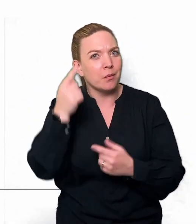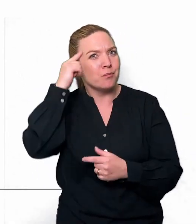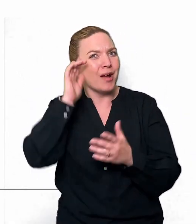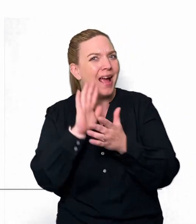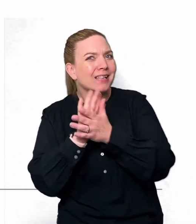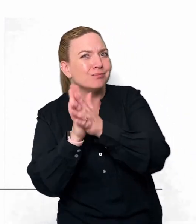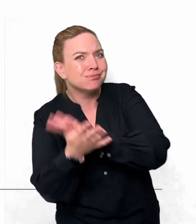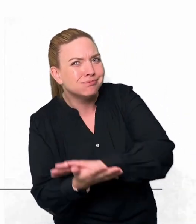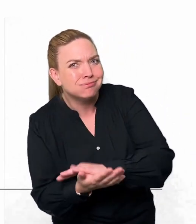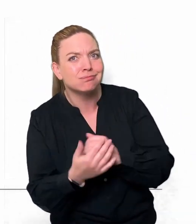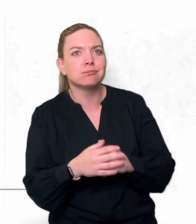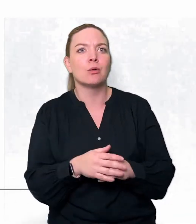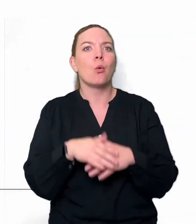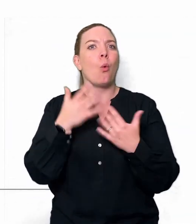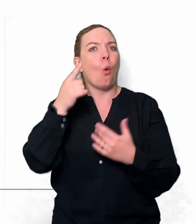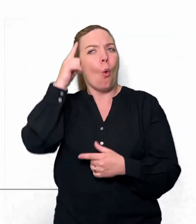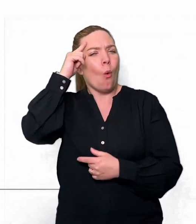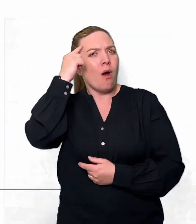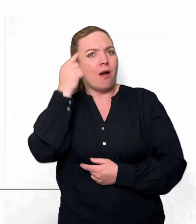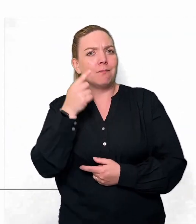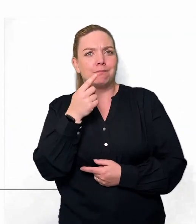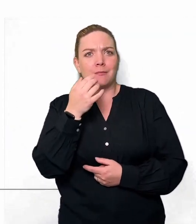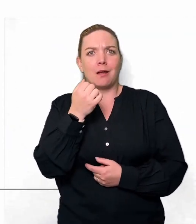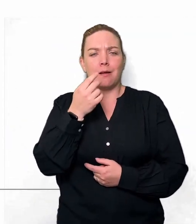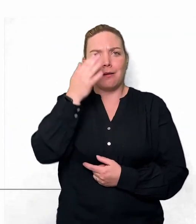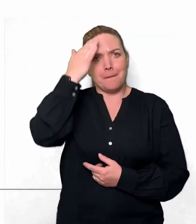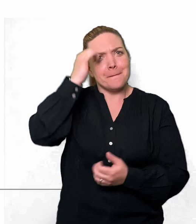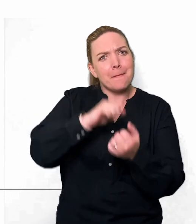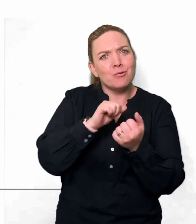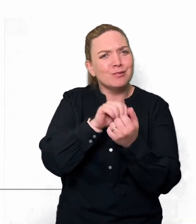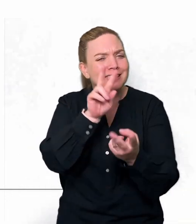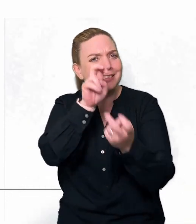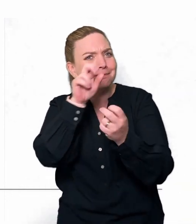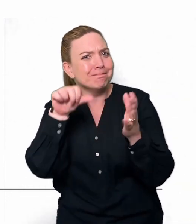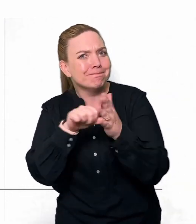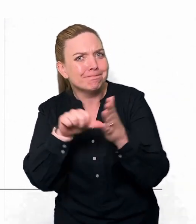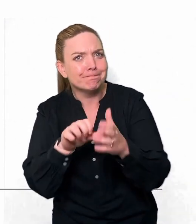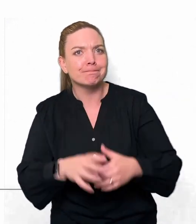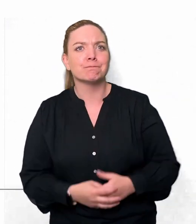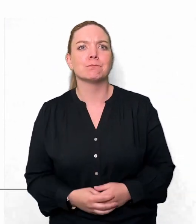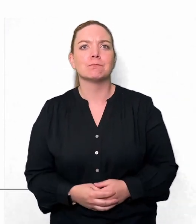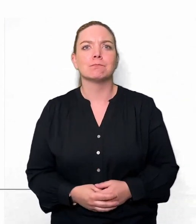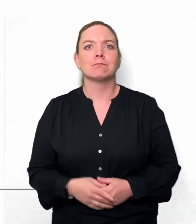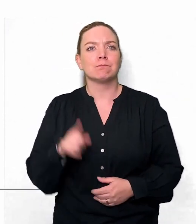This category also includes cognitive difference with conditions such as dyslexia, dyspraxia,